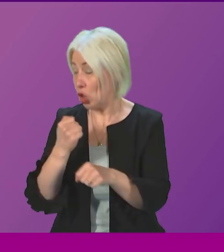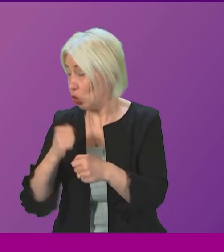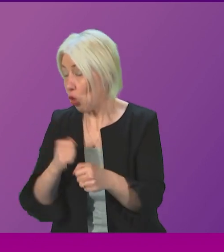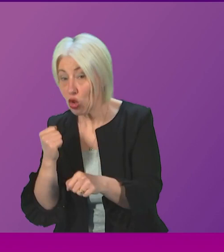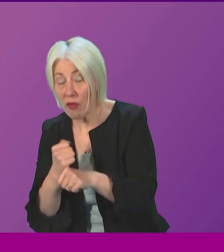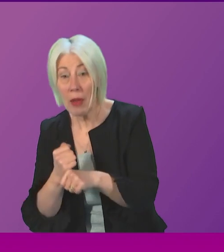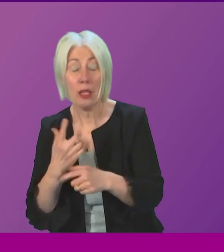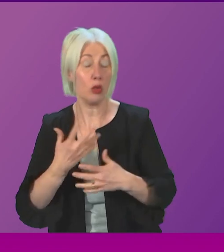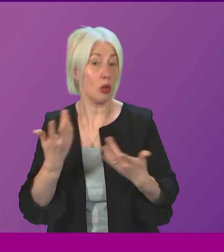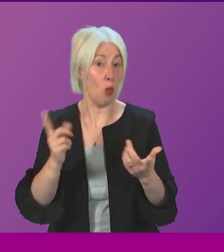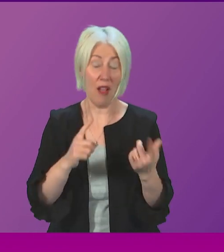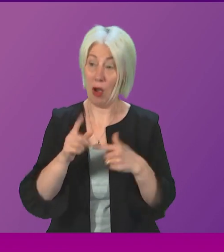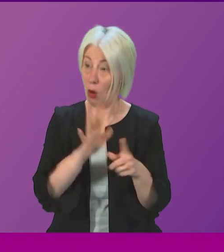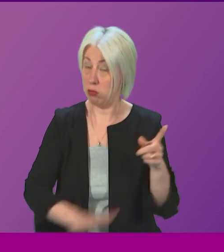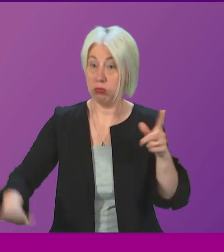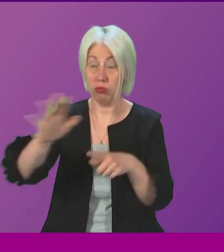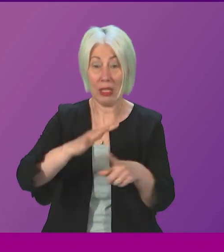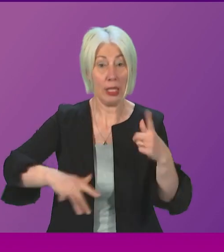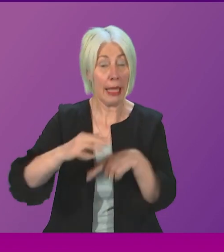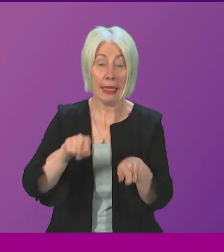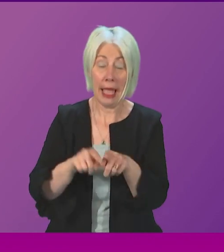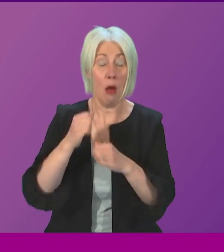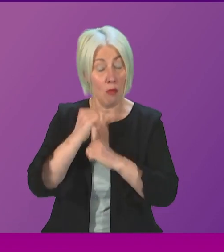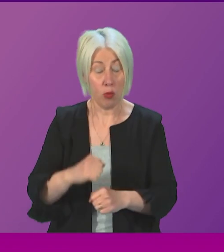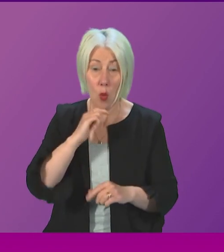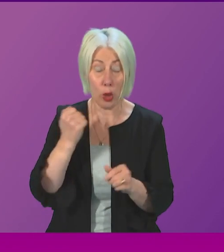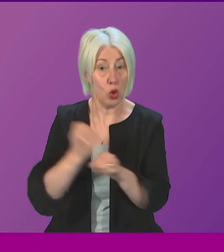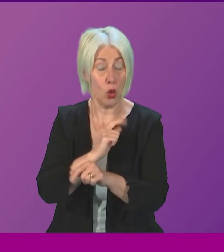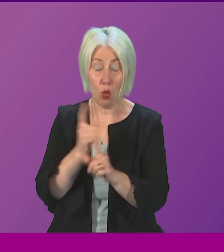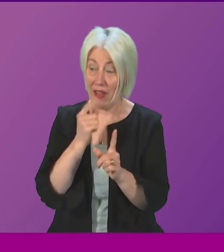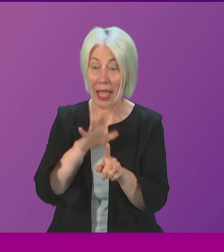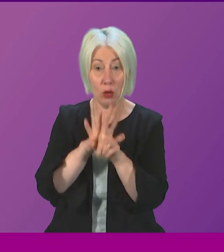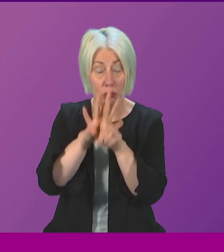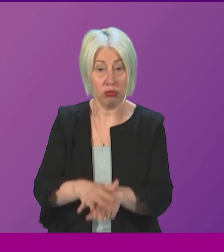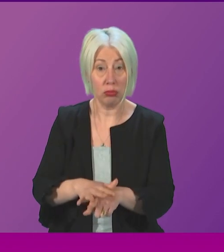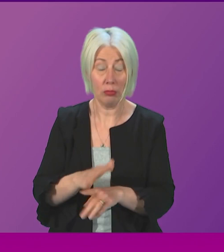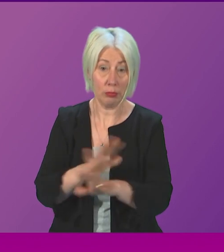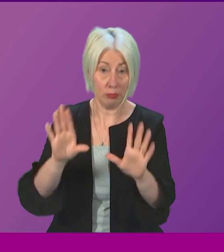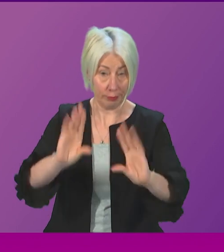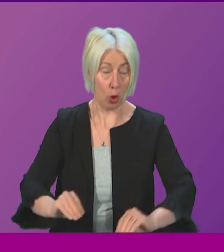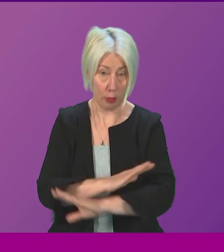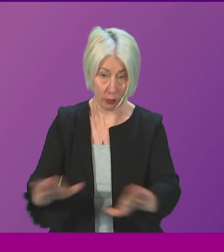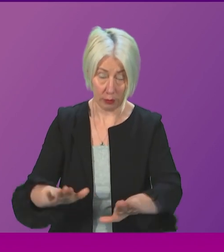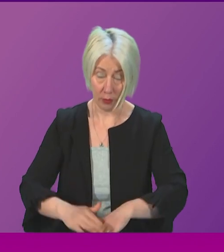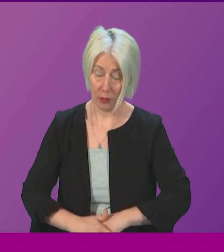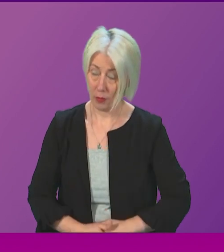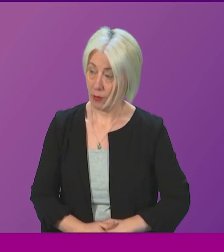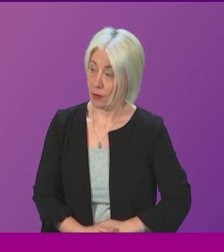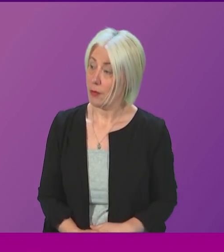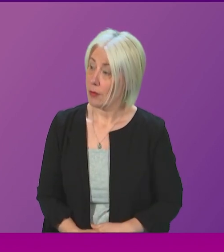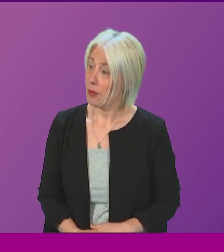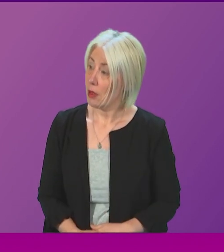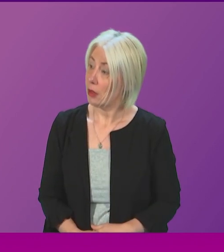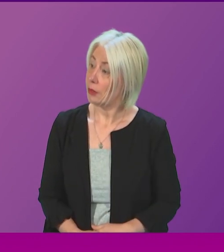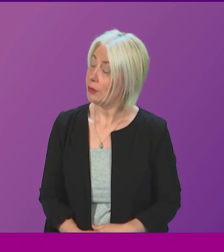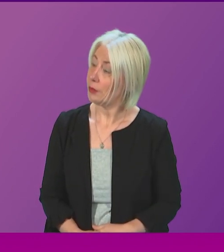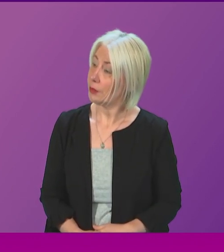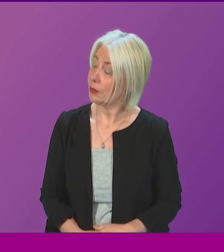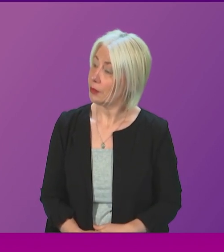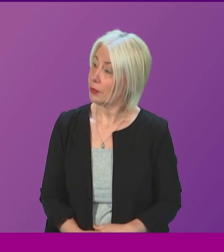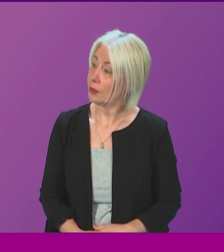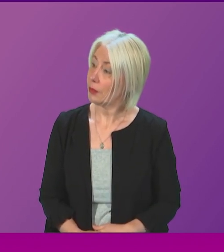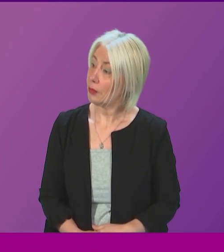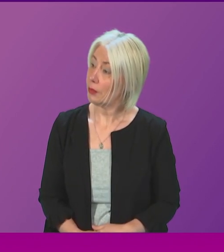all that I can do right across society in that regard.